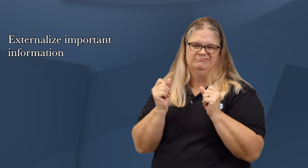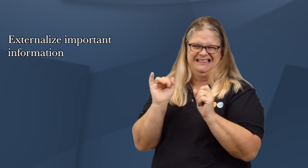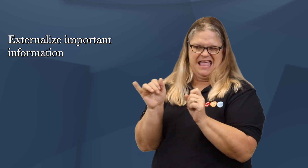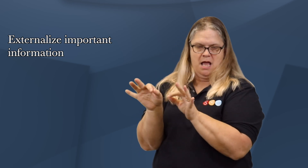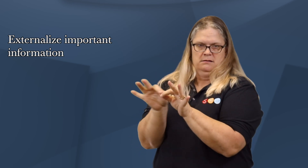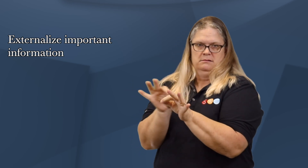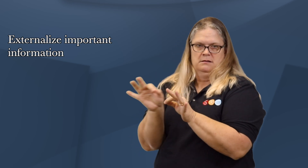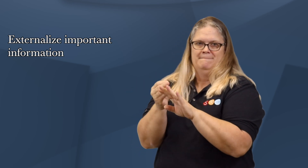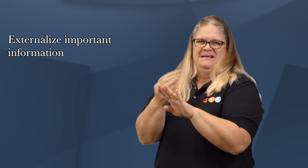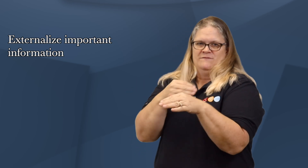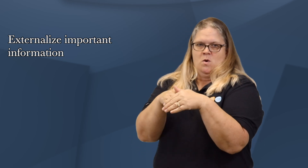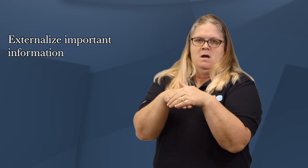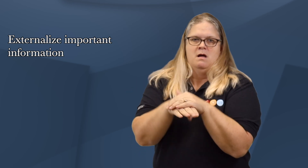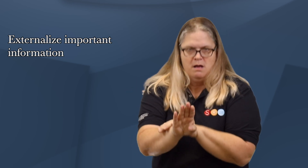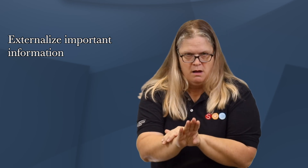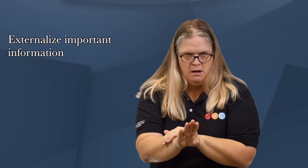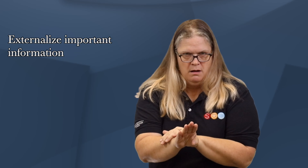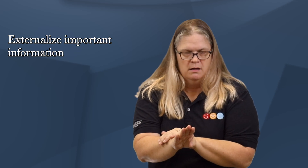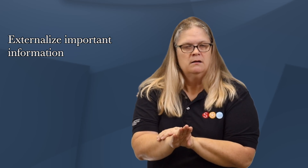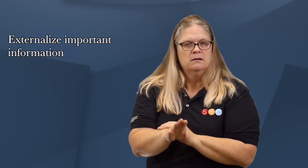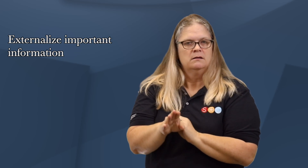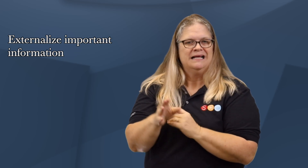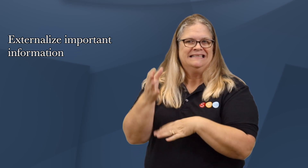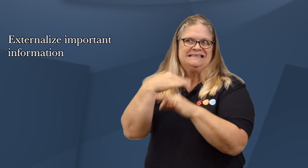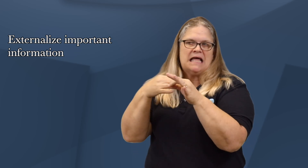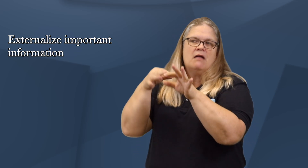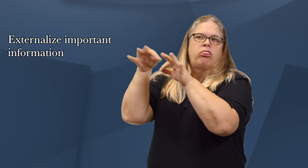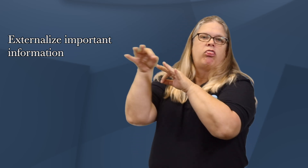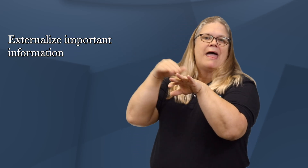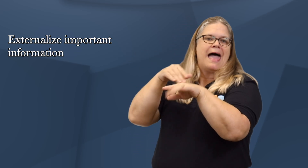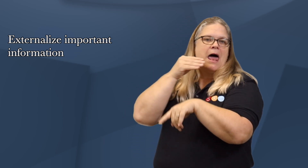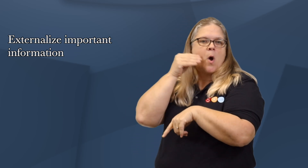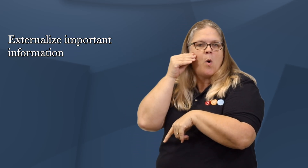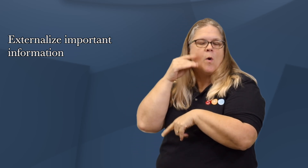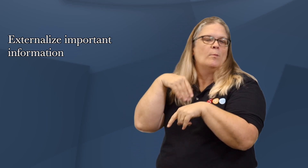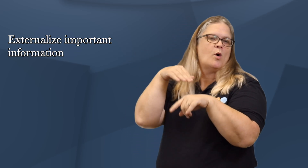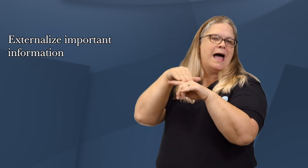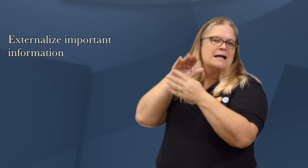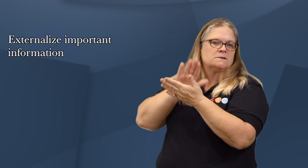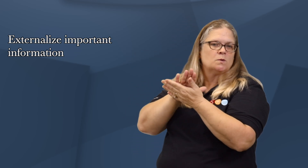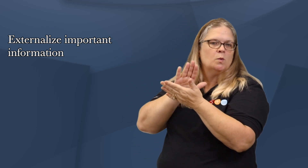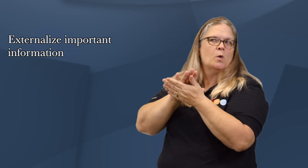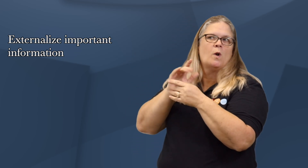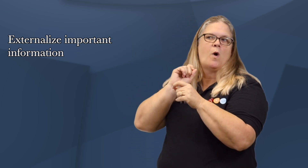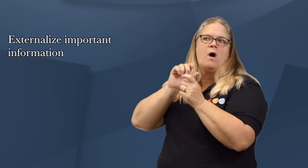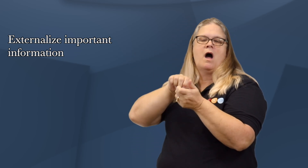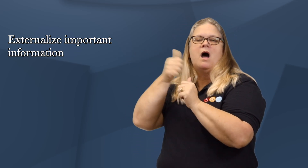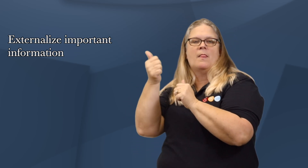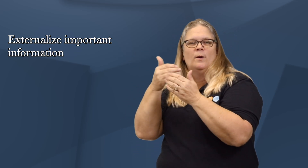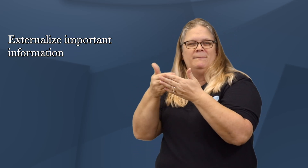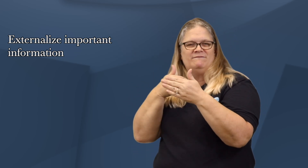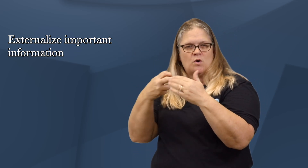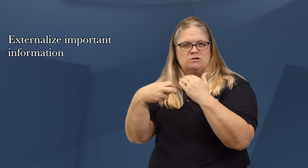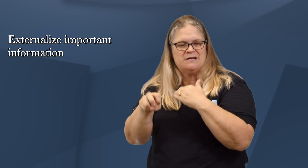So, giving them that information prior to, rather than when you're at home or prior